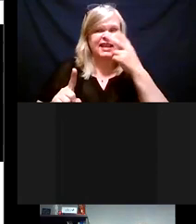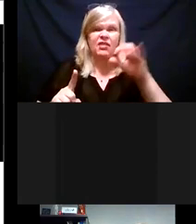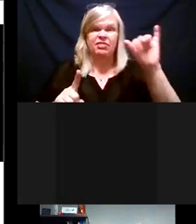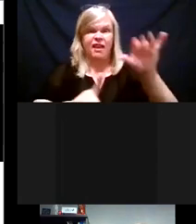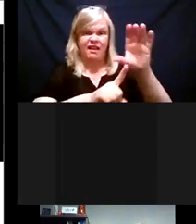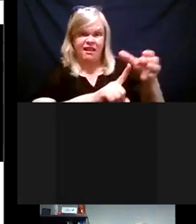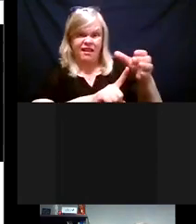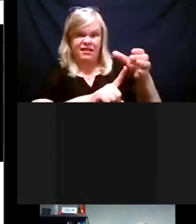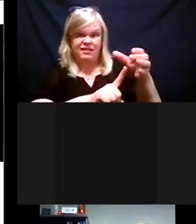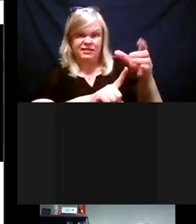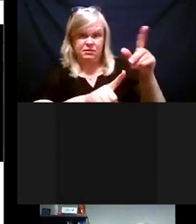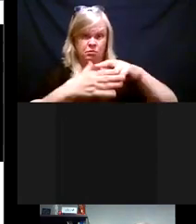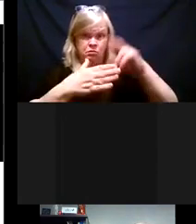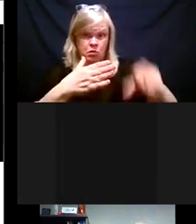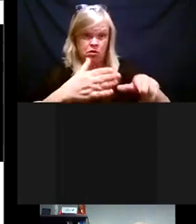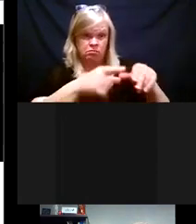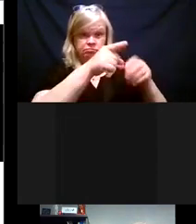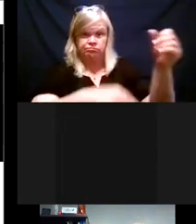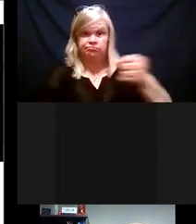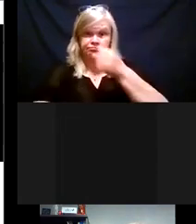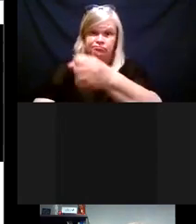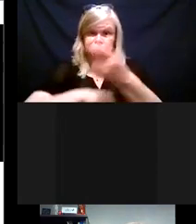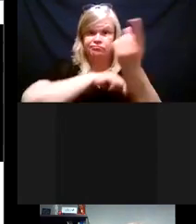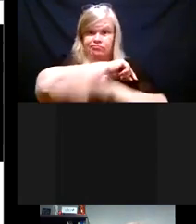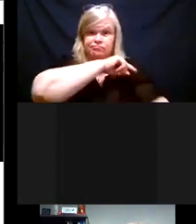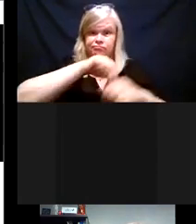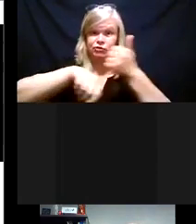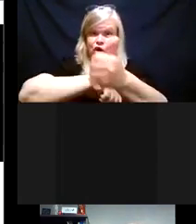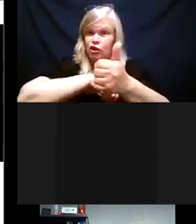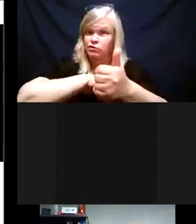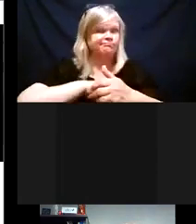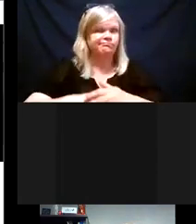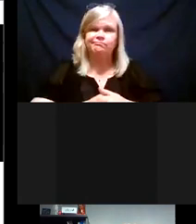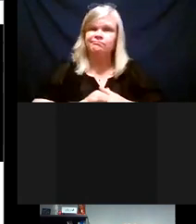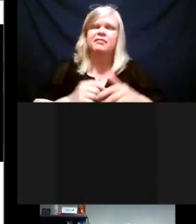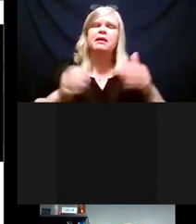CHARGES. AGAIN, A LOT OF PEOPLE HAVE THE